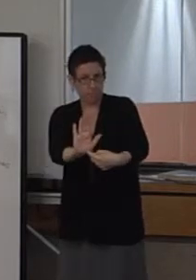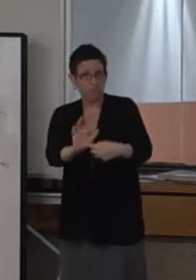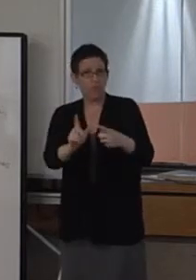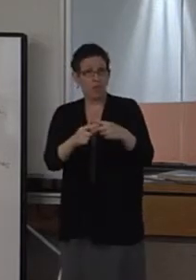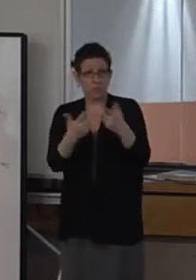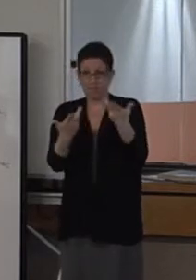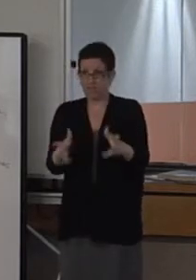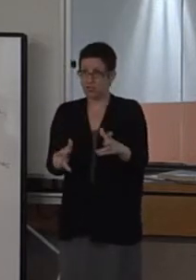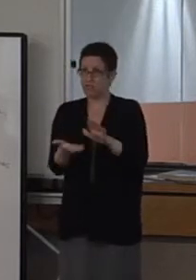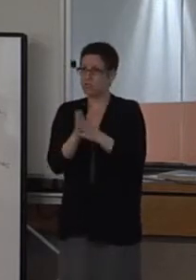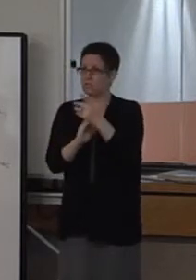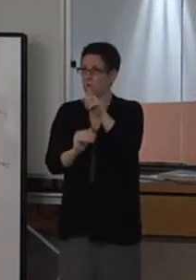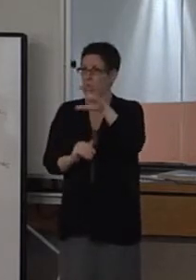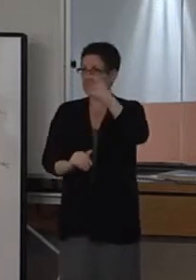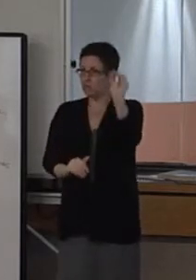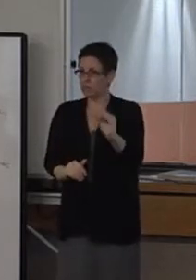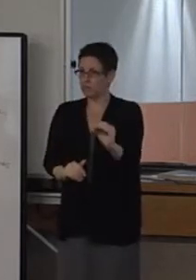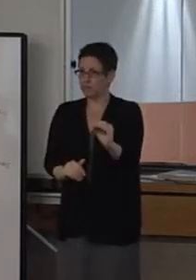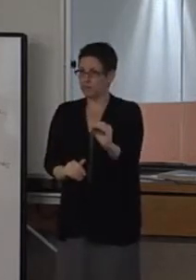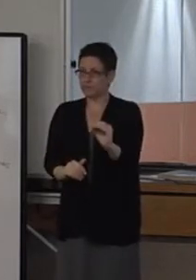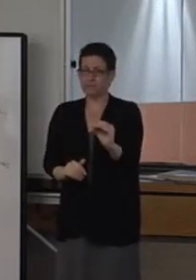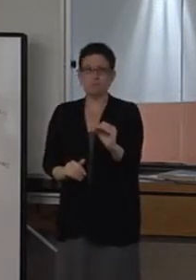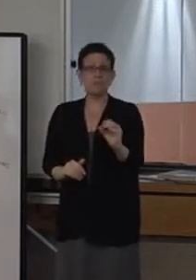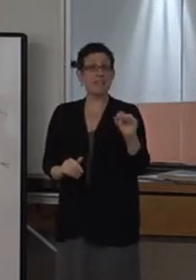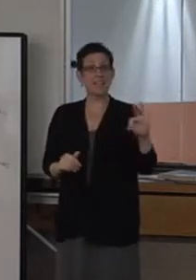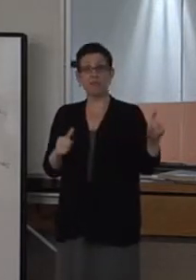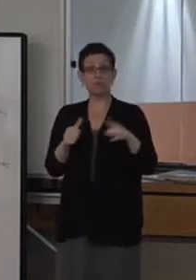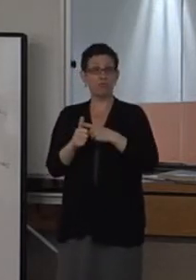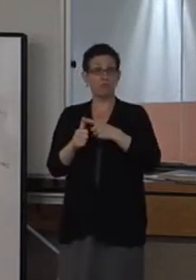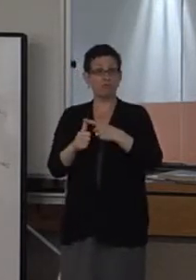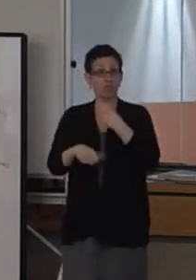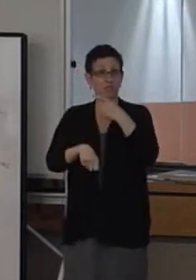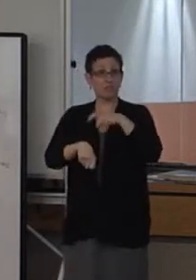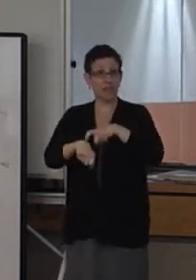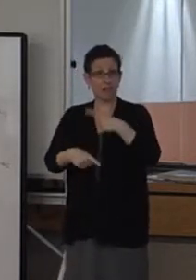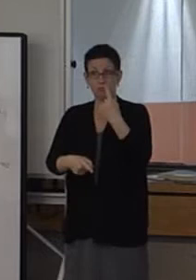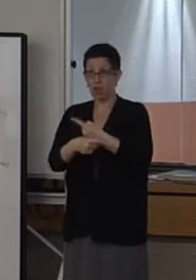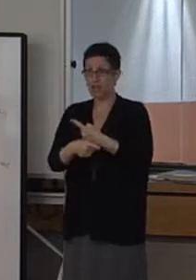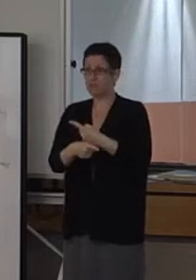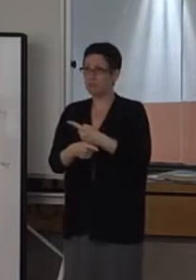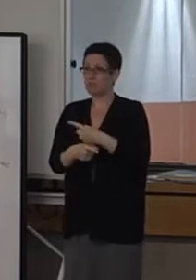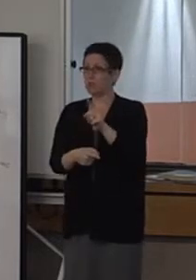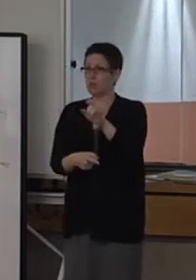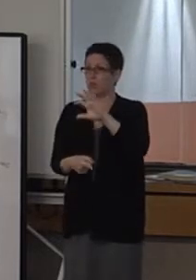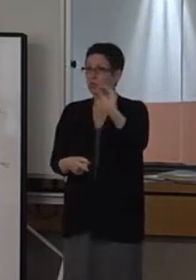Now, if it’s right the first time, this could be 100%.